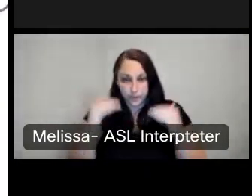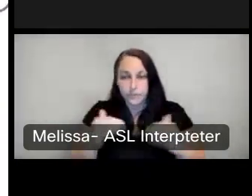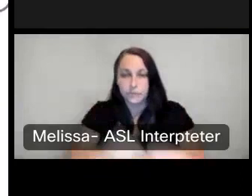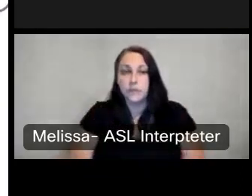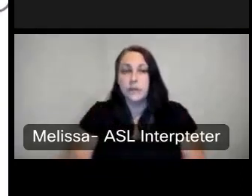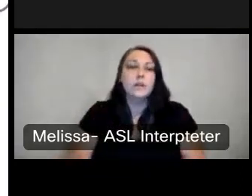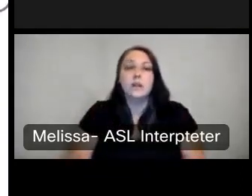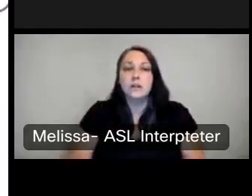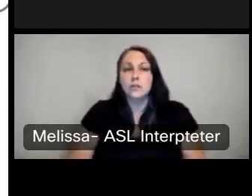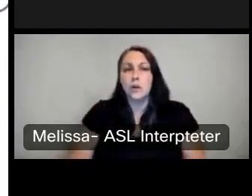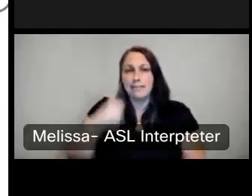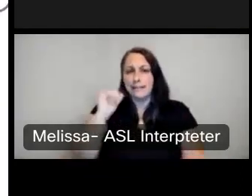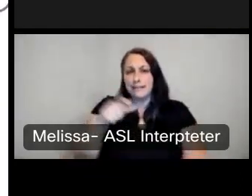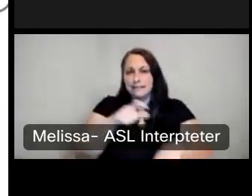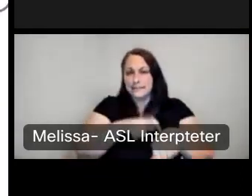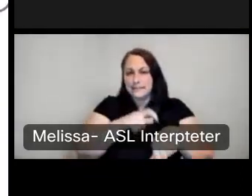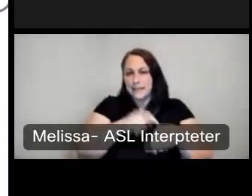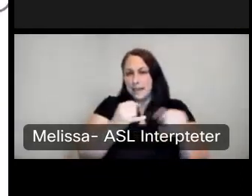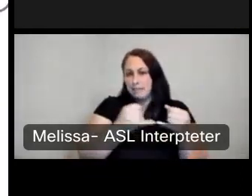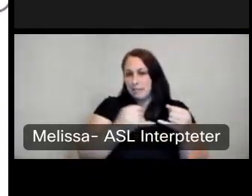um I think we're back to the timeline which Cersei believed this is where